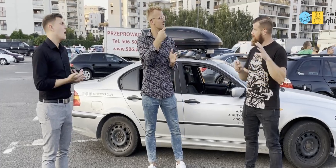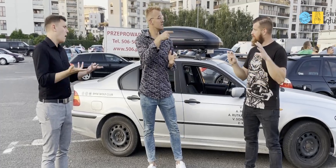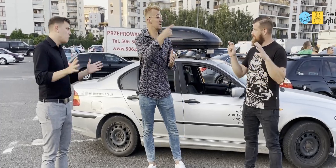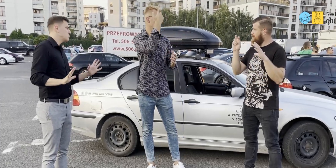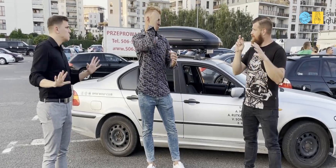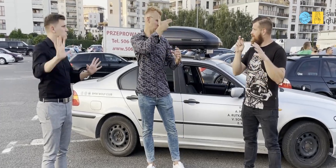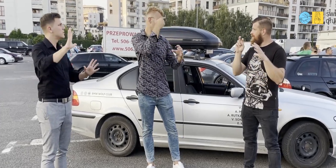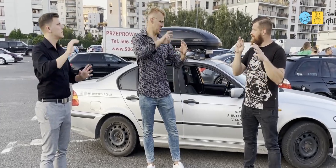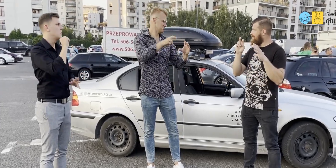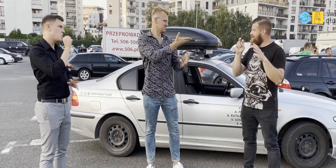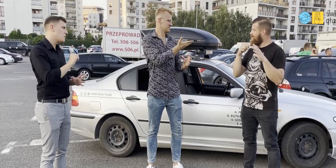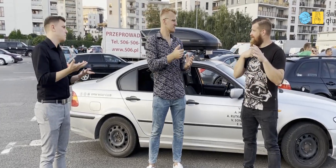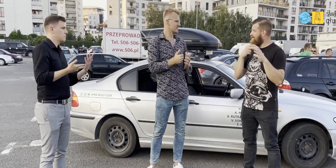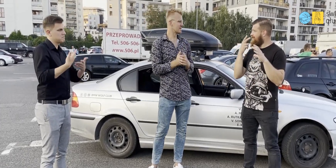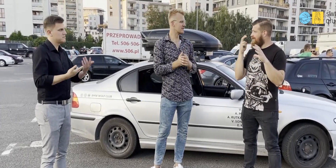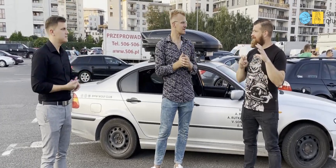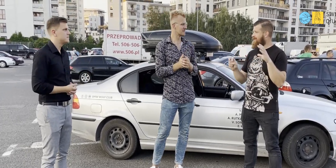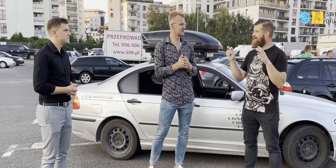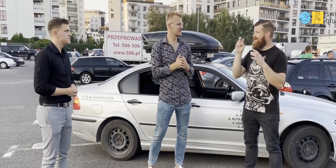In Lithuania or in another part of Europe...